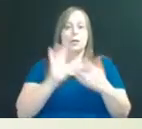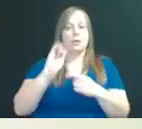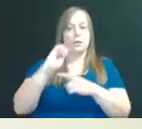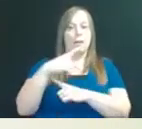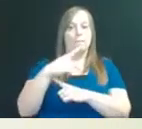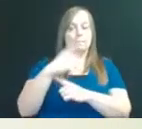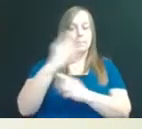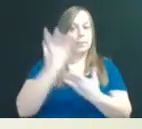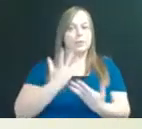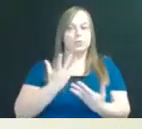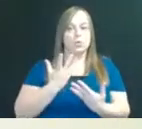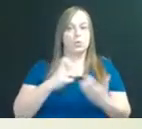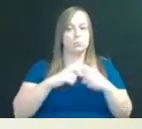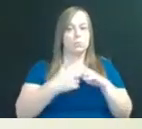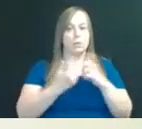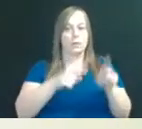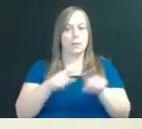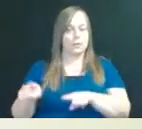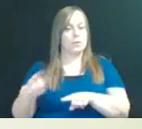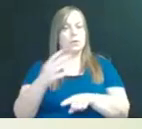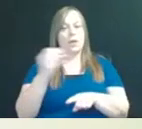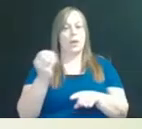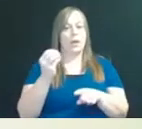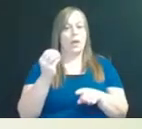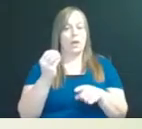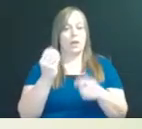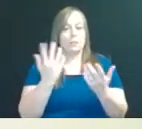let us know if these things are going on and let us know as early as possible.